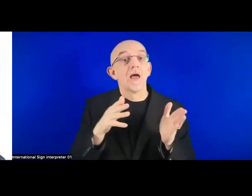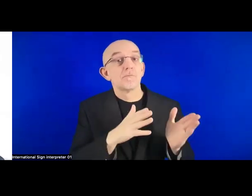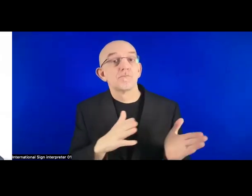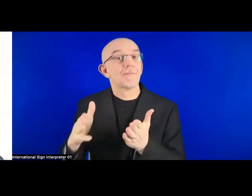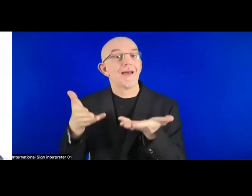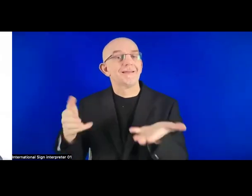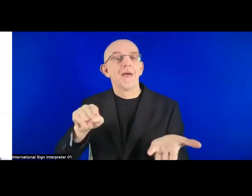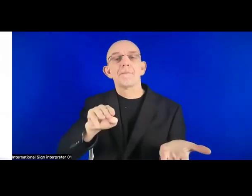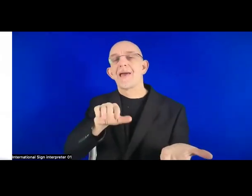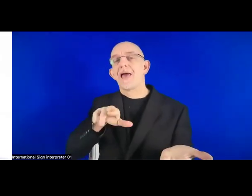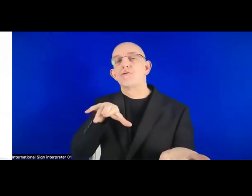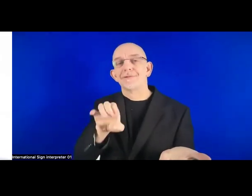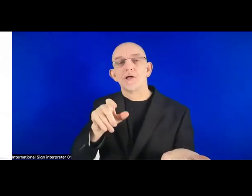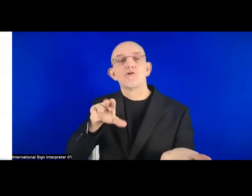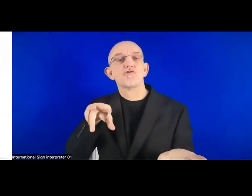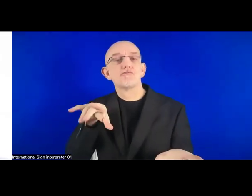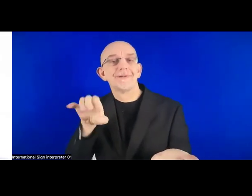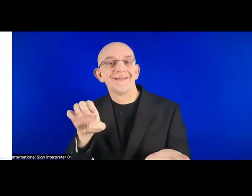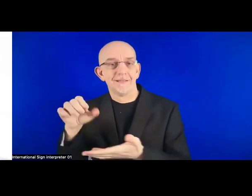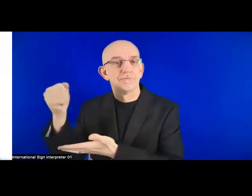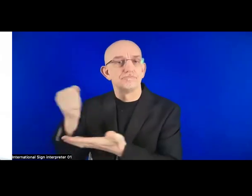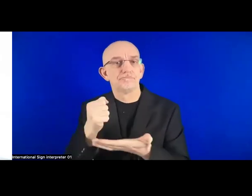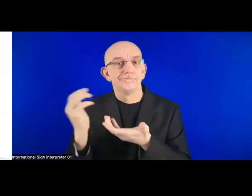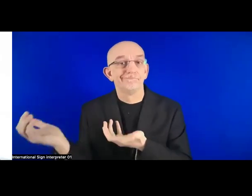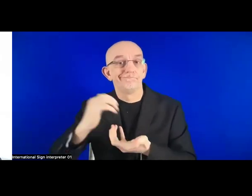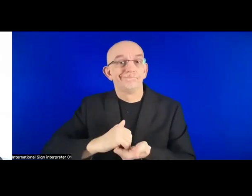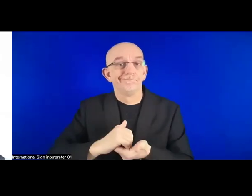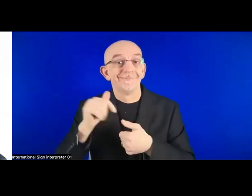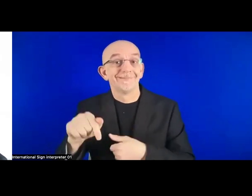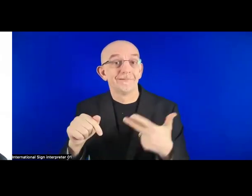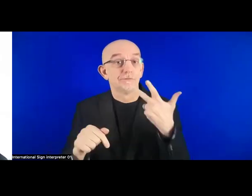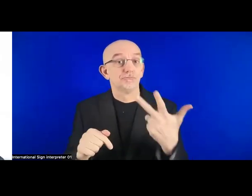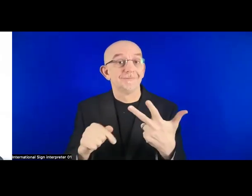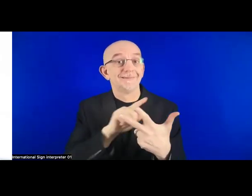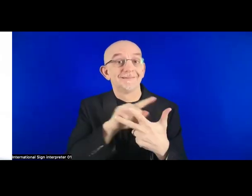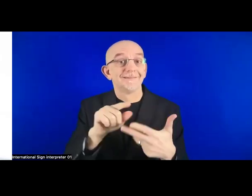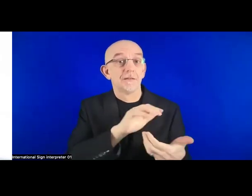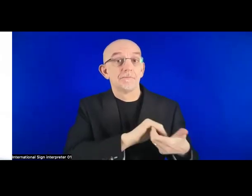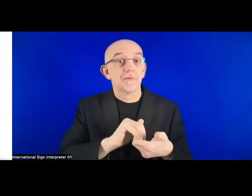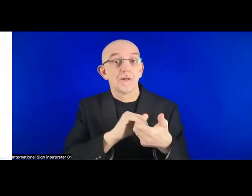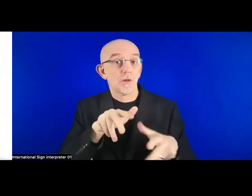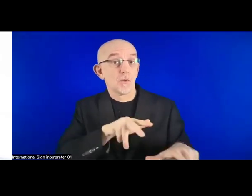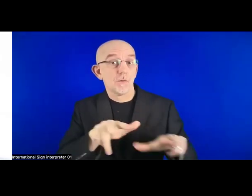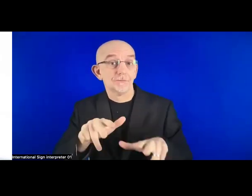and civil society organisations. So the employing organisations are ourselves at the